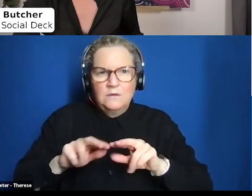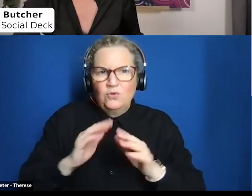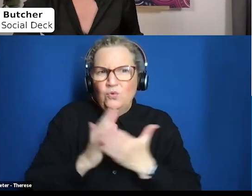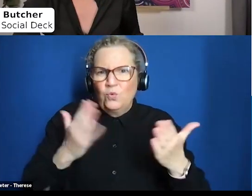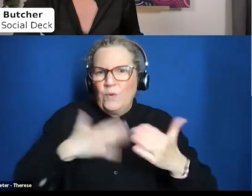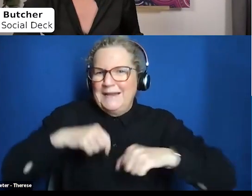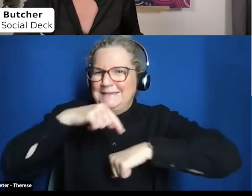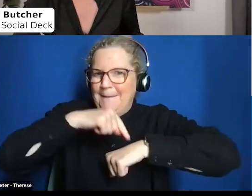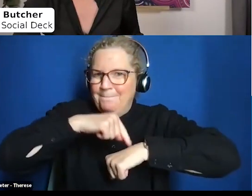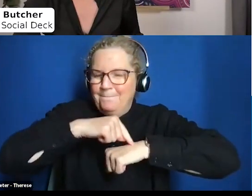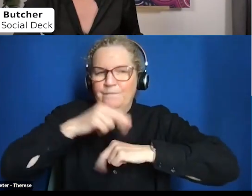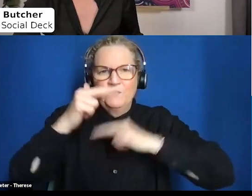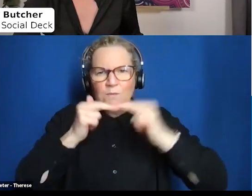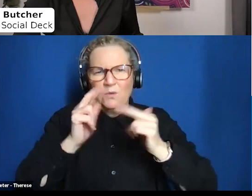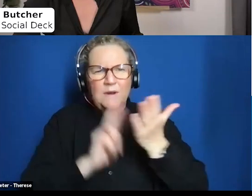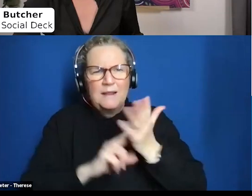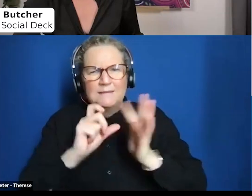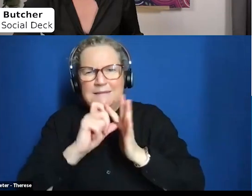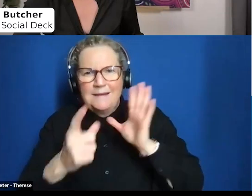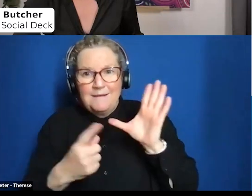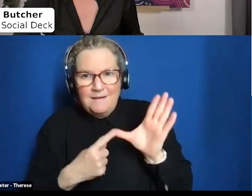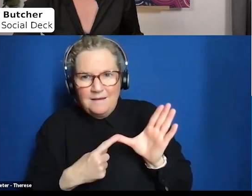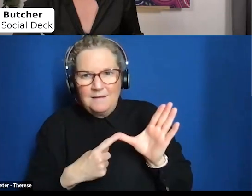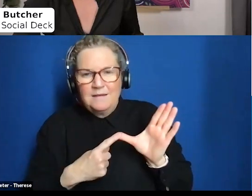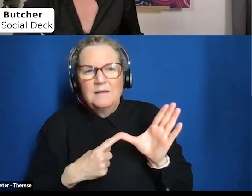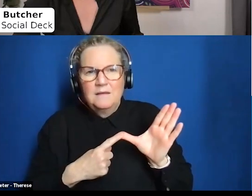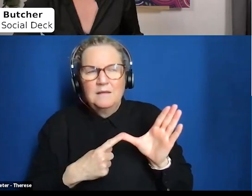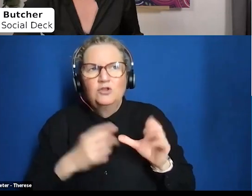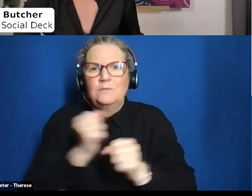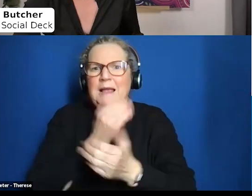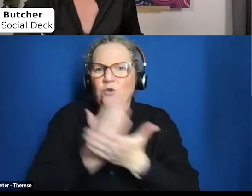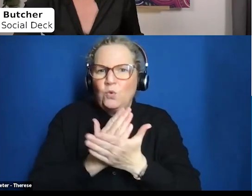to build the National Disability Data Asset to ensure that it is fit for purpose